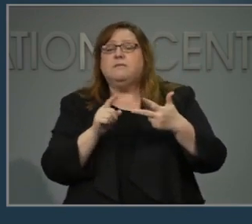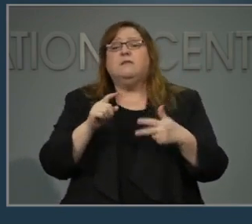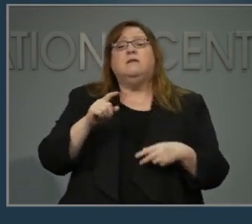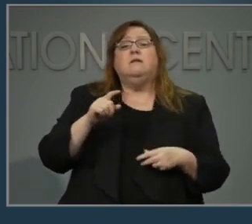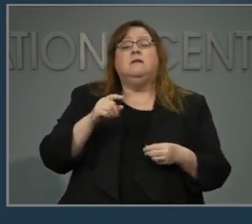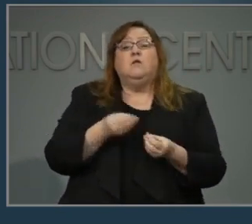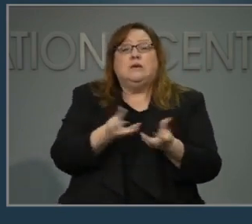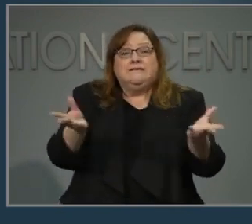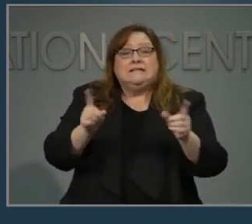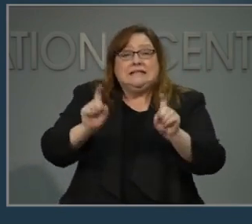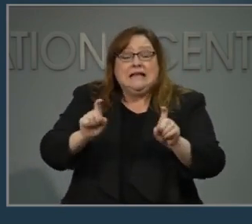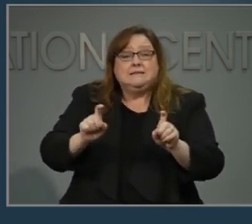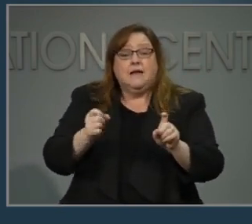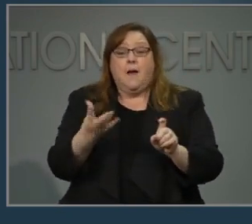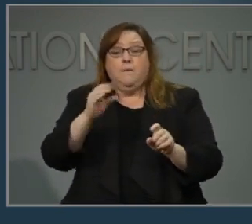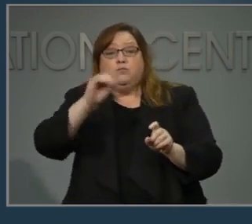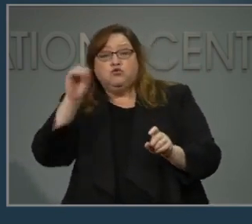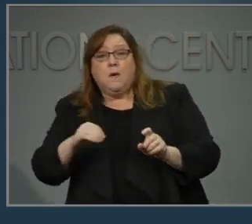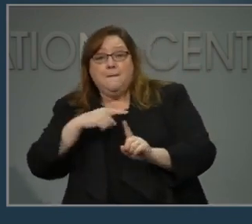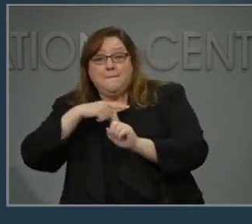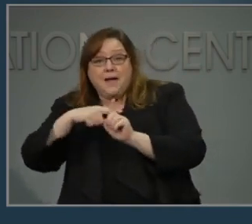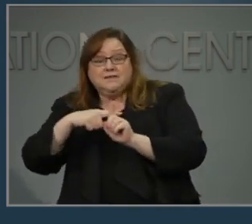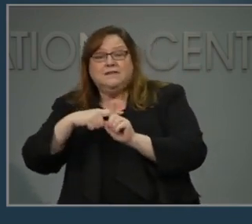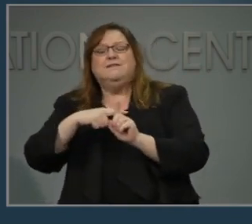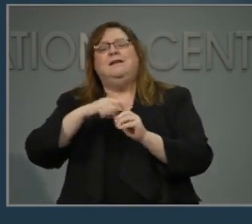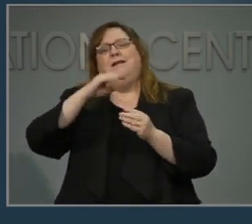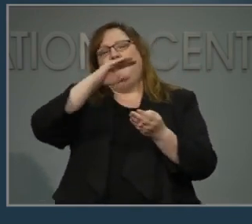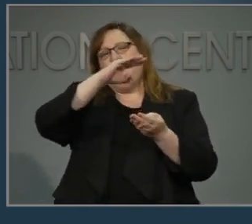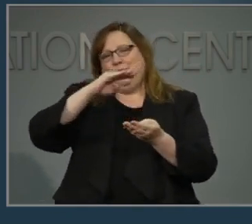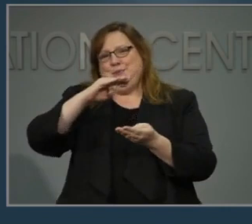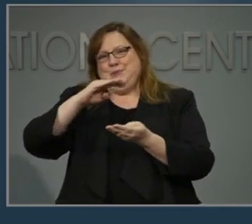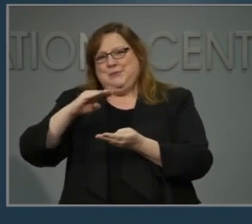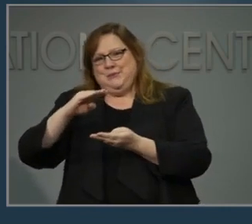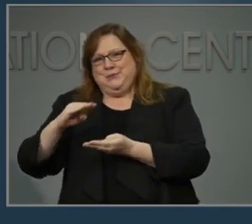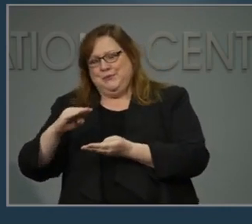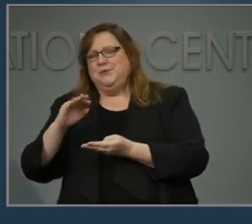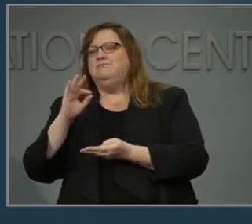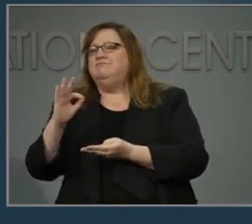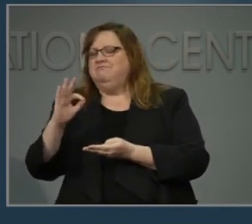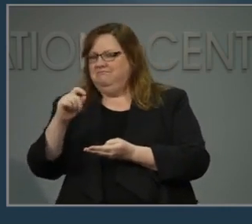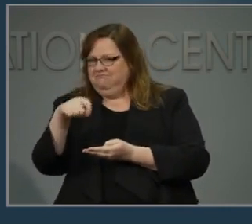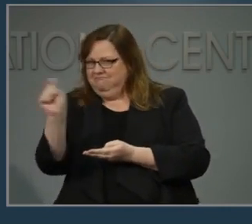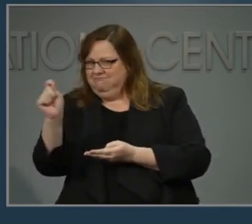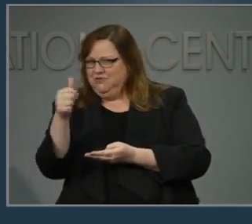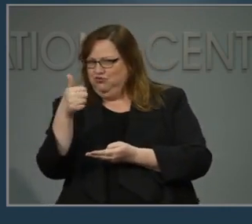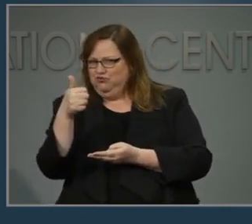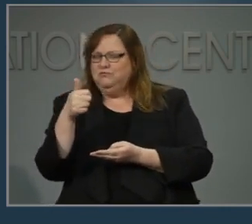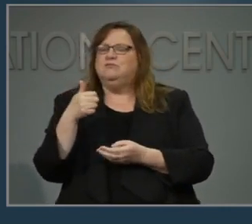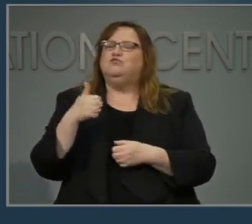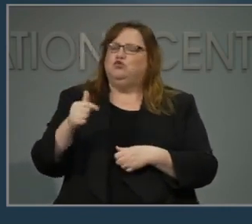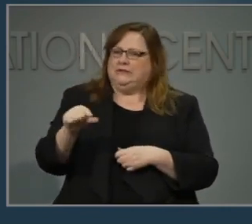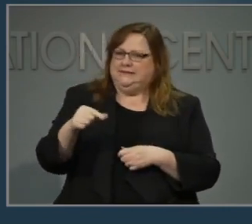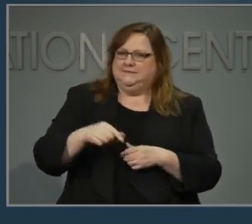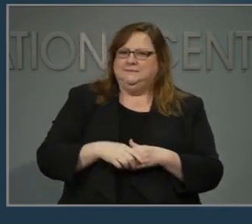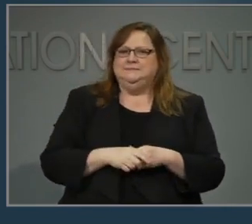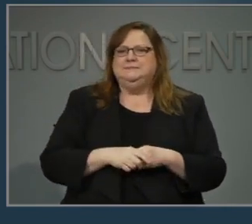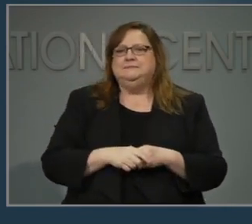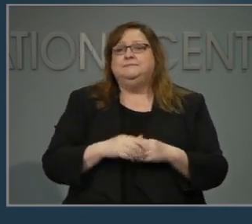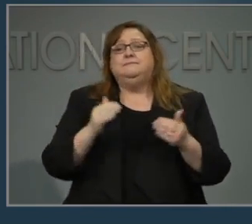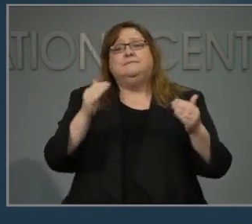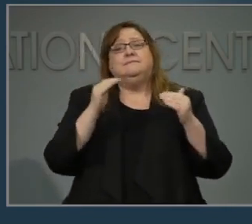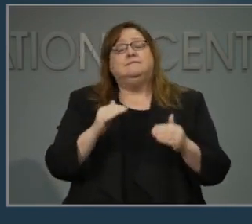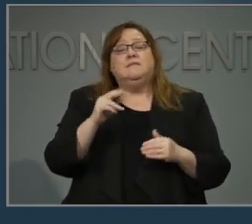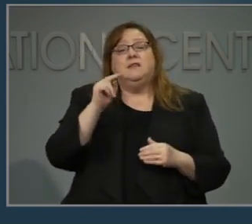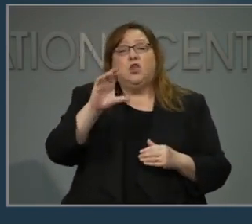NORTH CAROLINA’S PROJECTOR HE THE PERCENTAGE OF TESTS RETURNING POSITIVE HAS BEEN DECREASING AND STARTING TO LEVEL , WHICH IS GOOD NEWS.